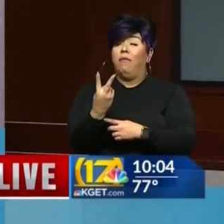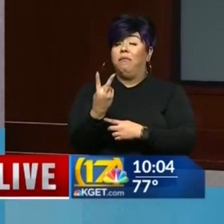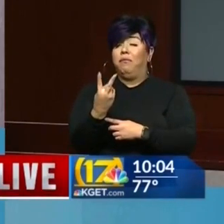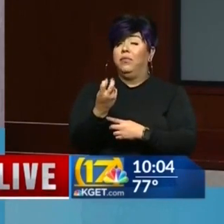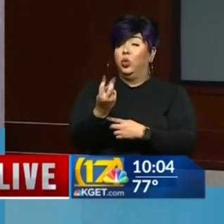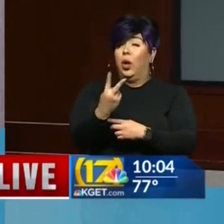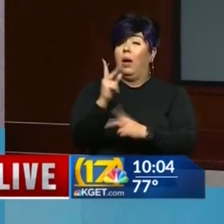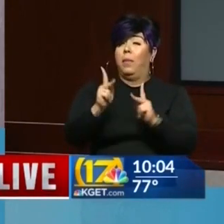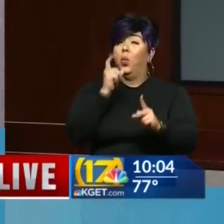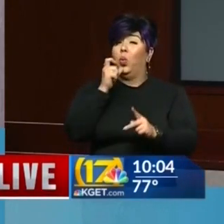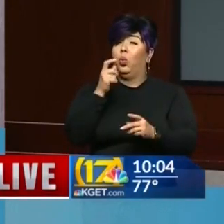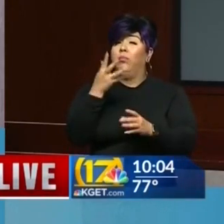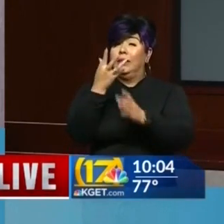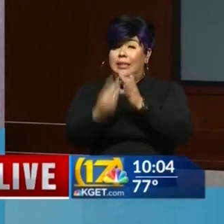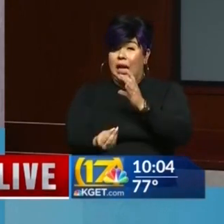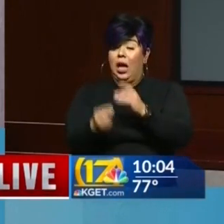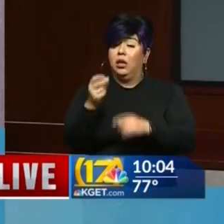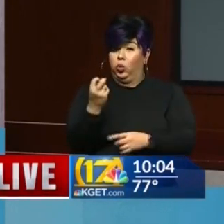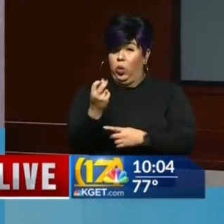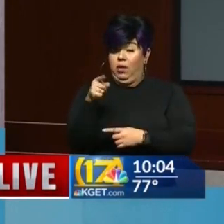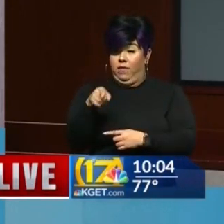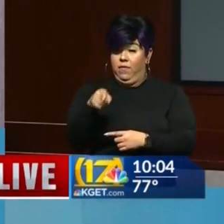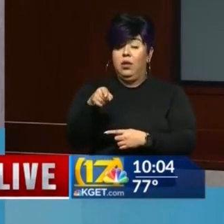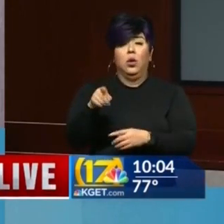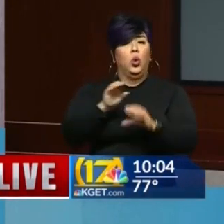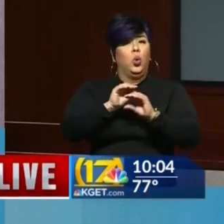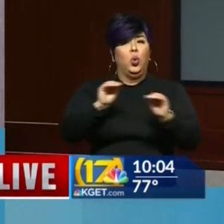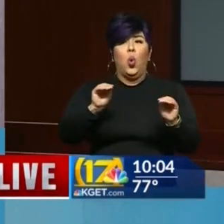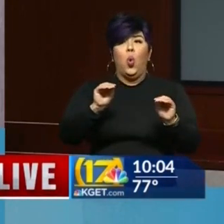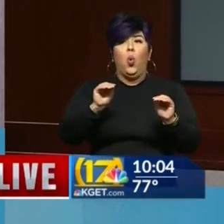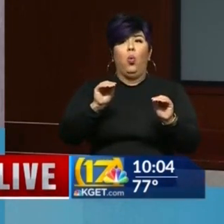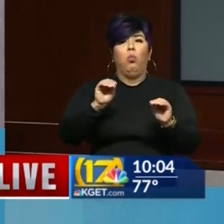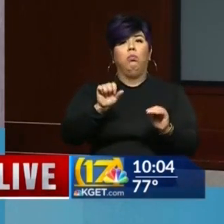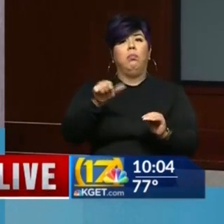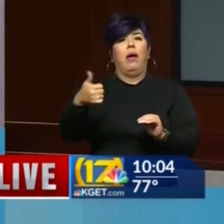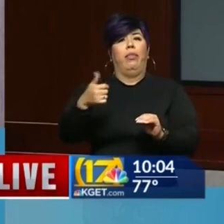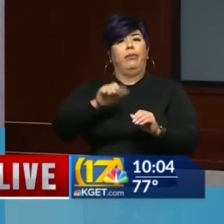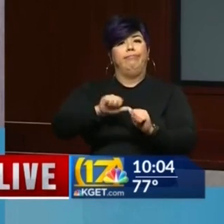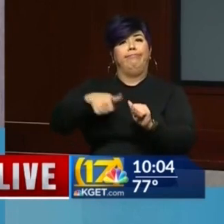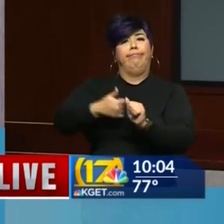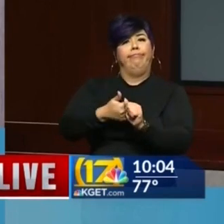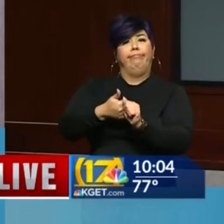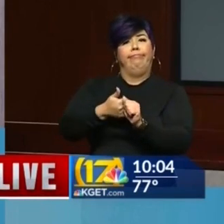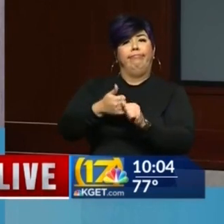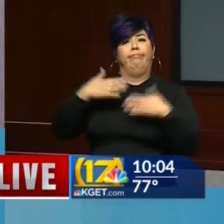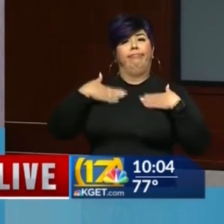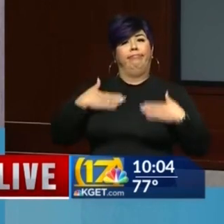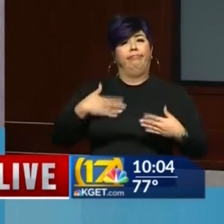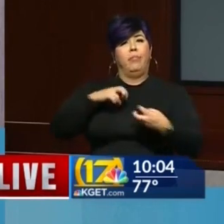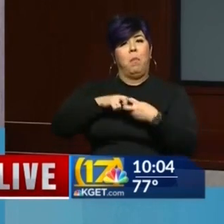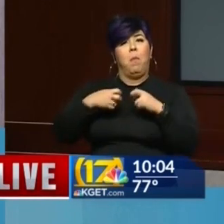INFORMATION IS IMPORTANT TO REALIZE. FURTHERMORE, ONLY 12 OR 3 PERCENT OF OUR LOCAL DEATHS WERE